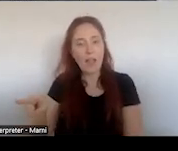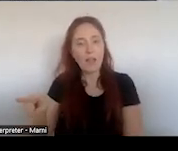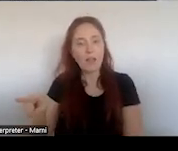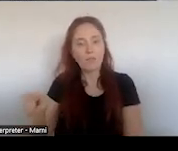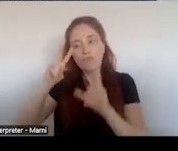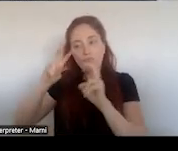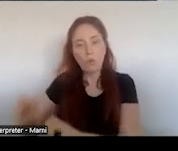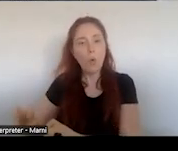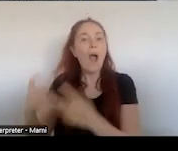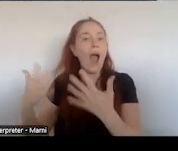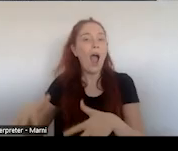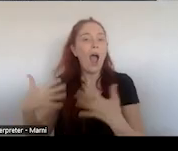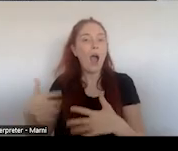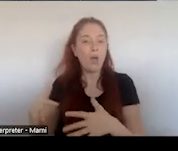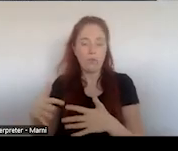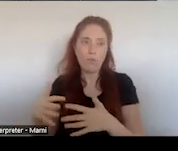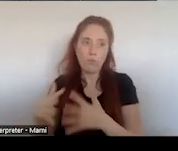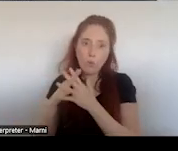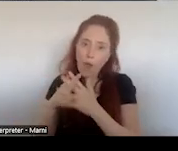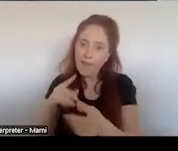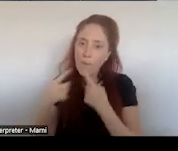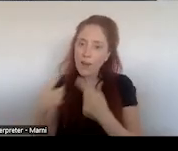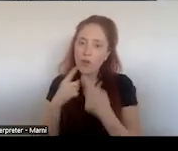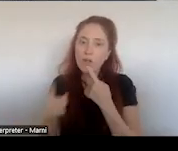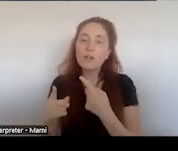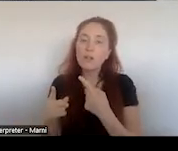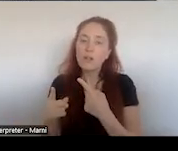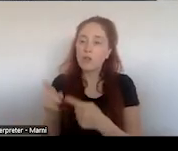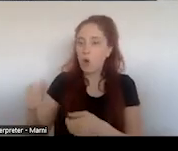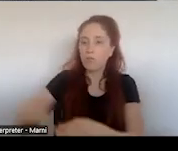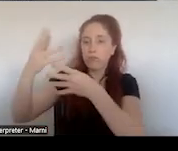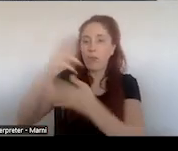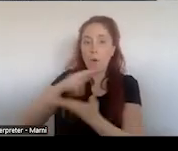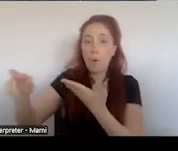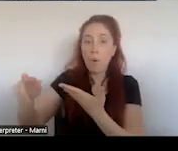became available around the same time as the working group was meeting. The results of all